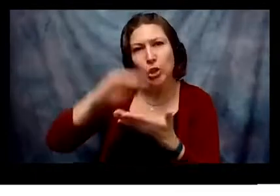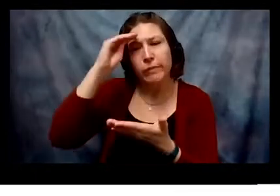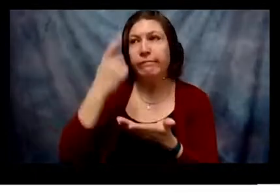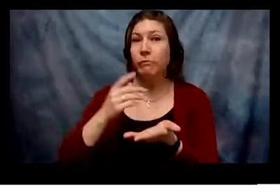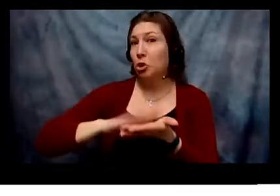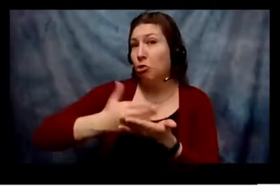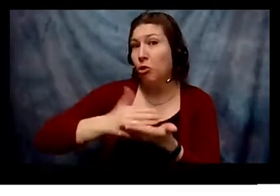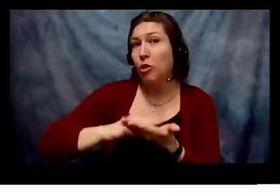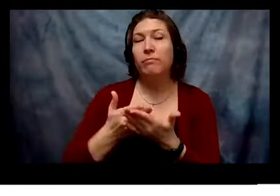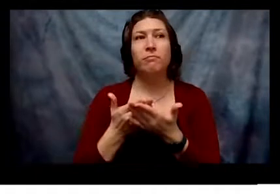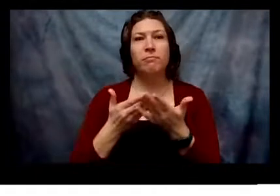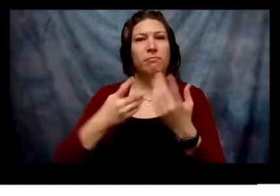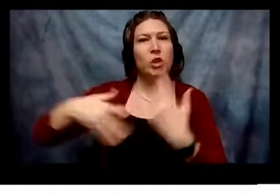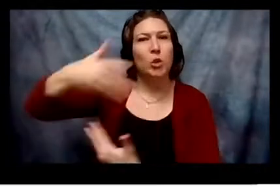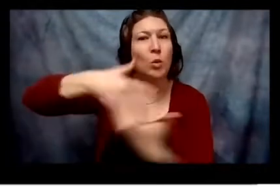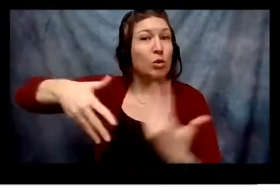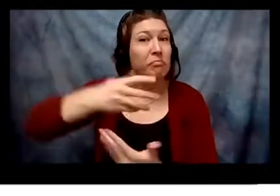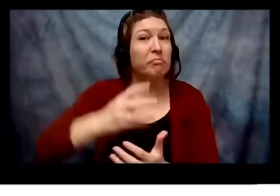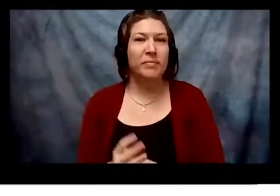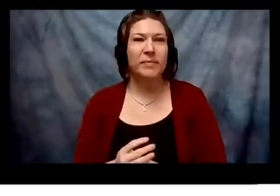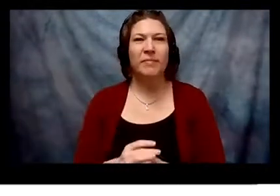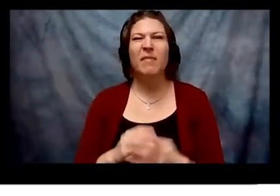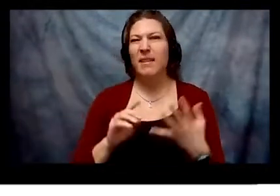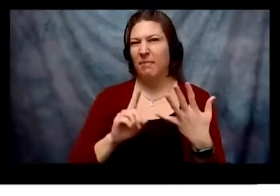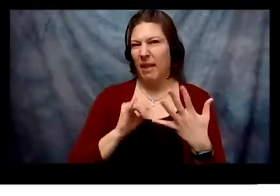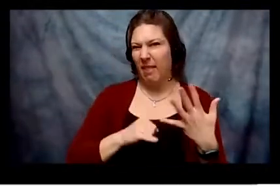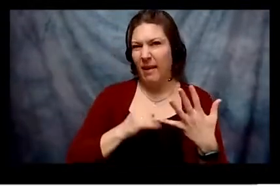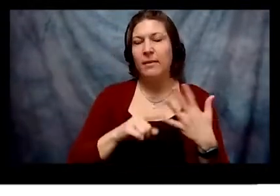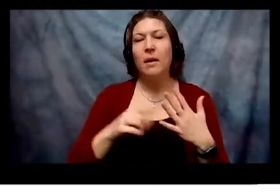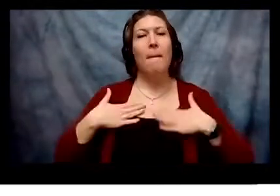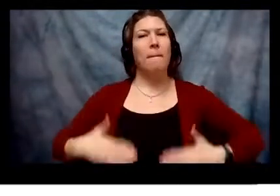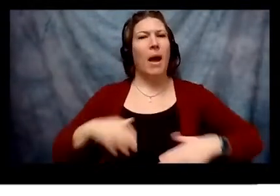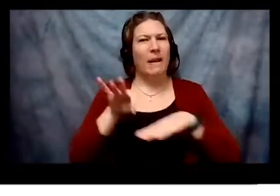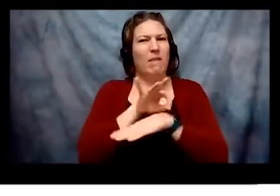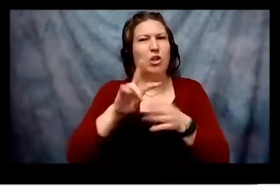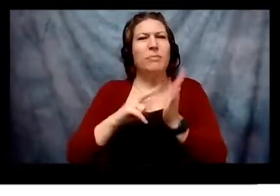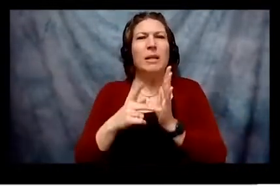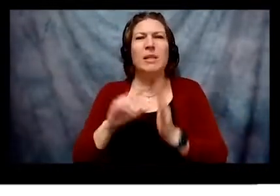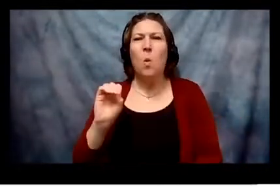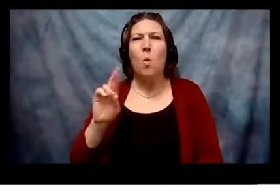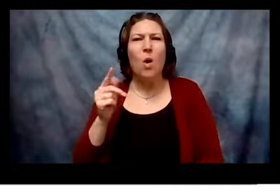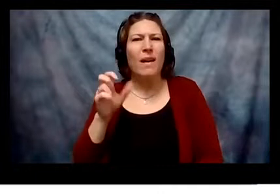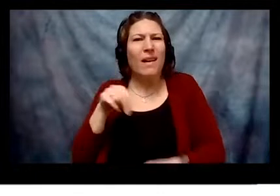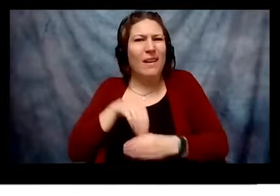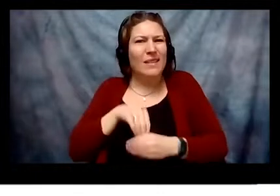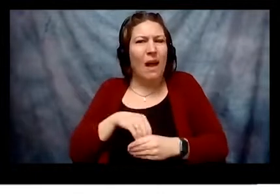socializing. Bodily function, how your organs function, like blood circulation